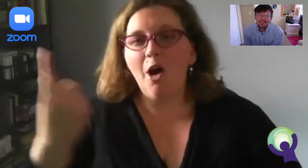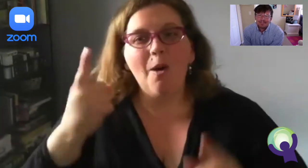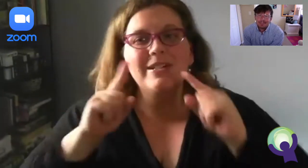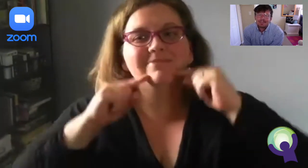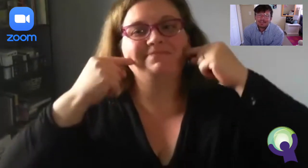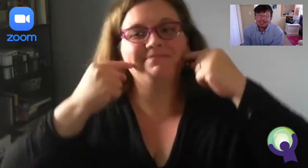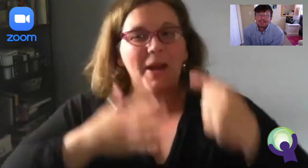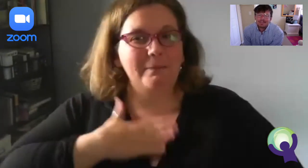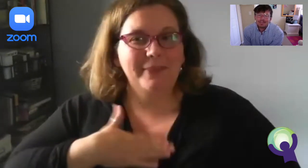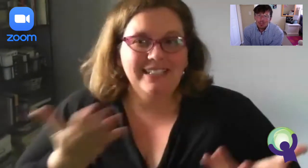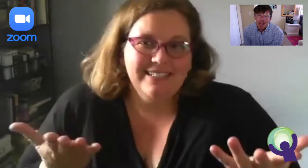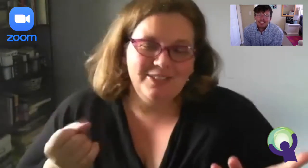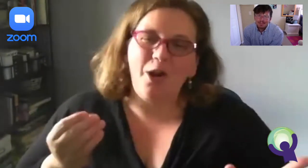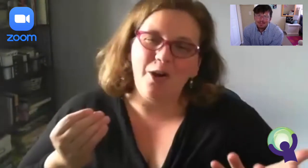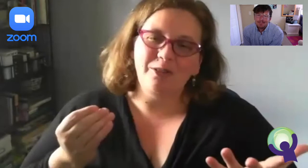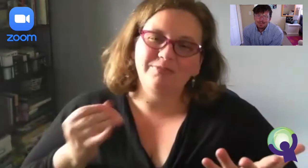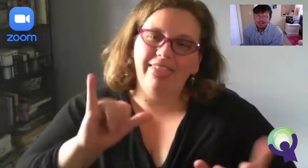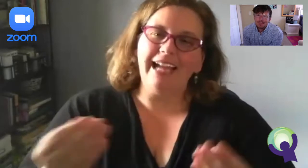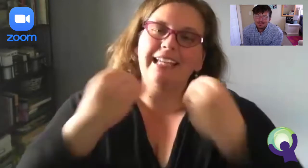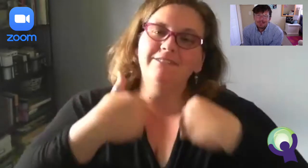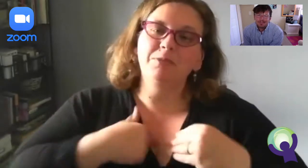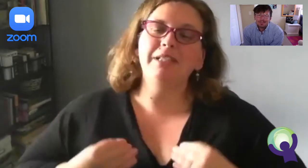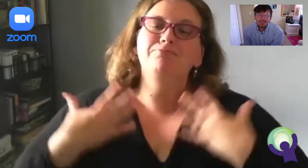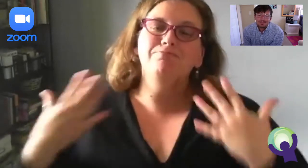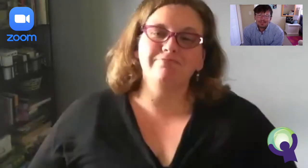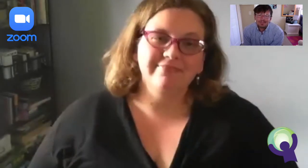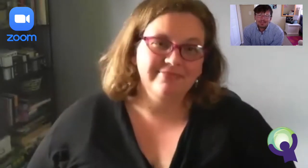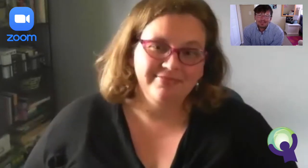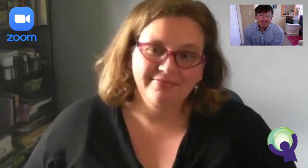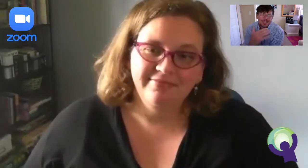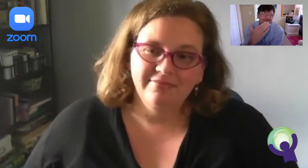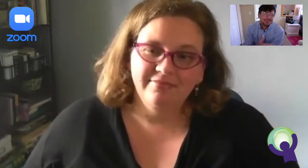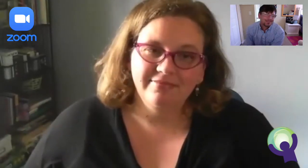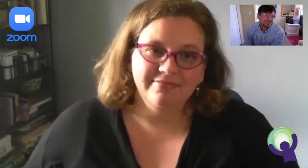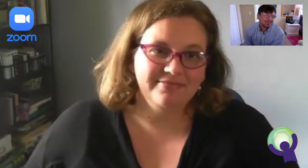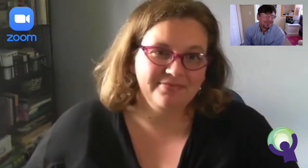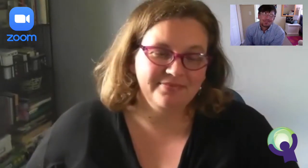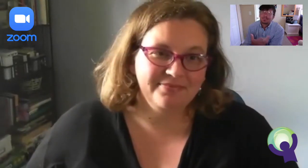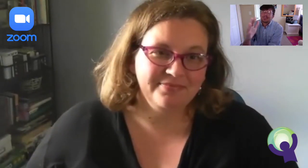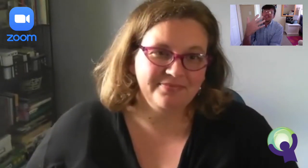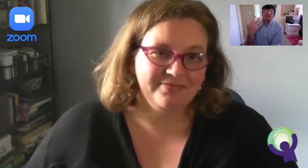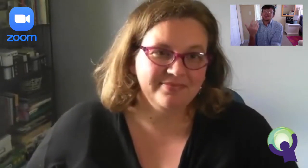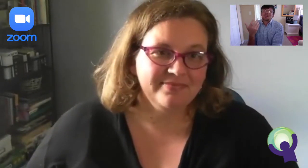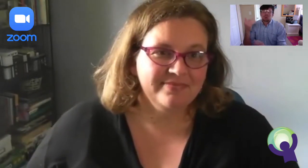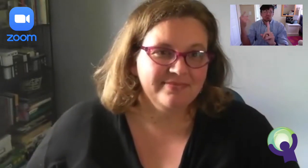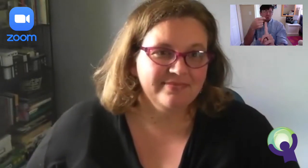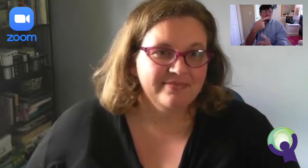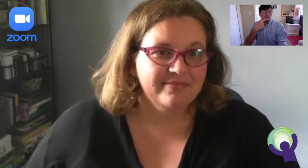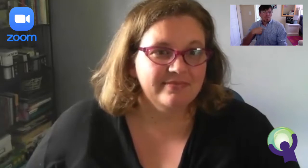world that everybody can see that, most people smile or are happy when they see flowers, so that gives me a little bit of inspiration.